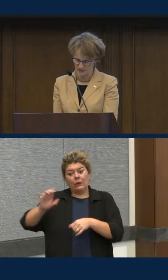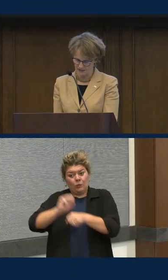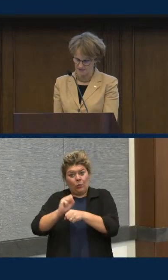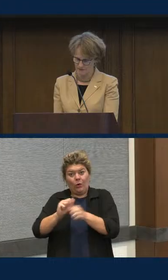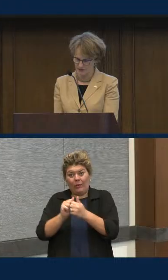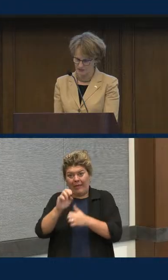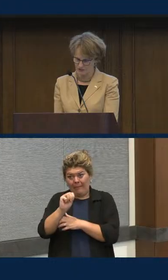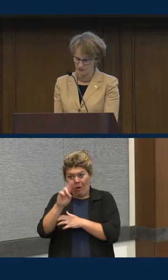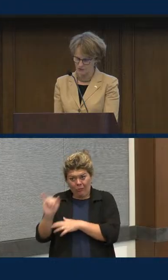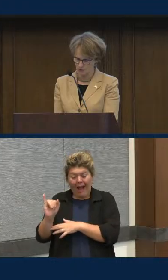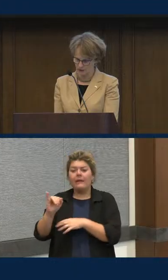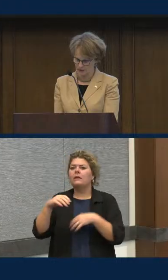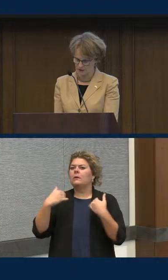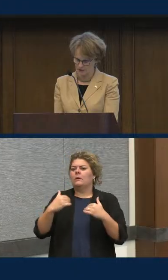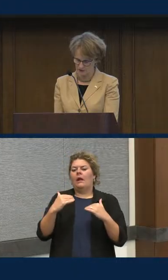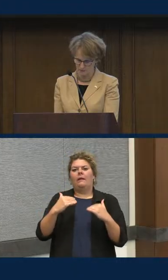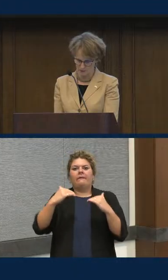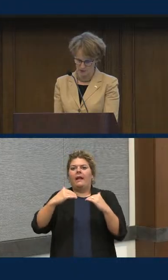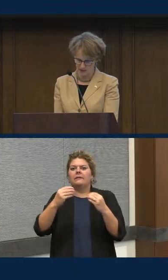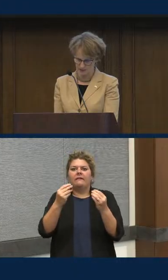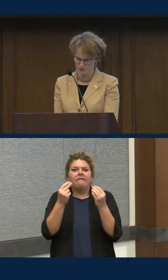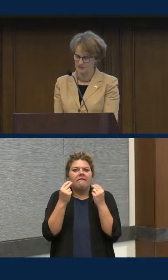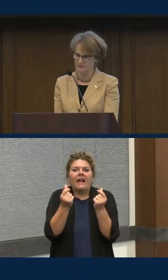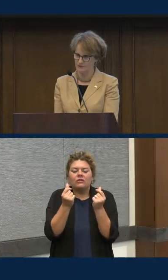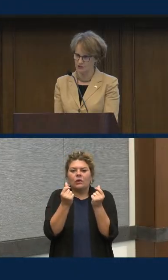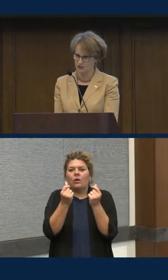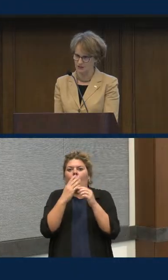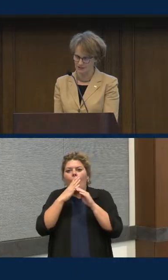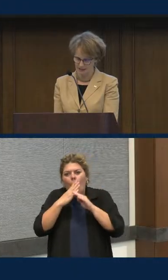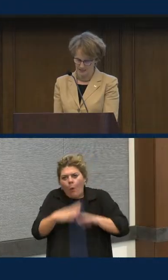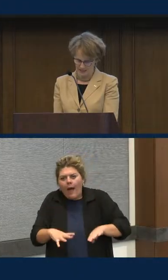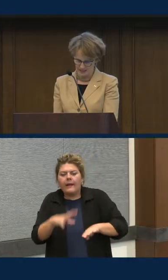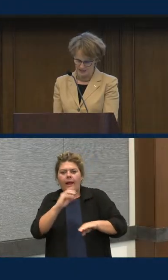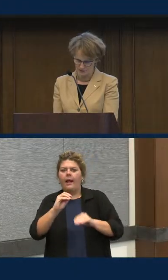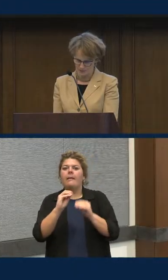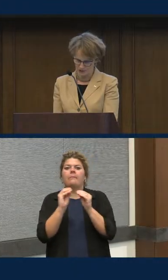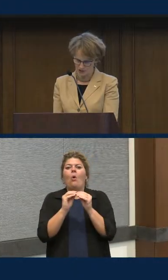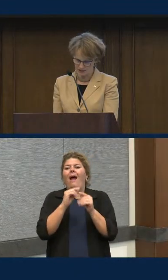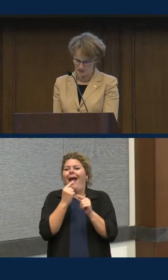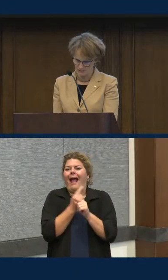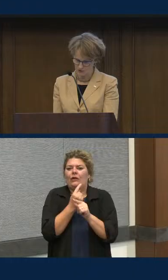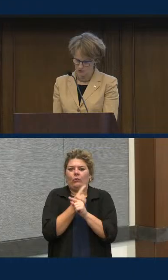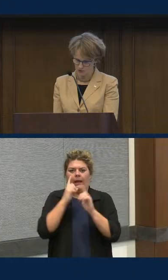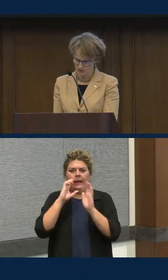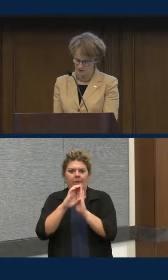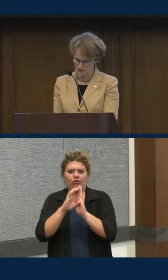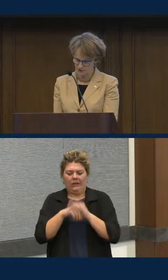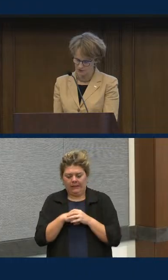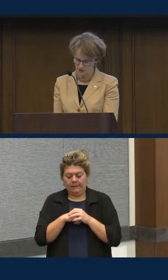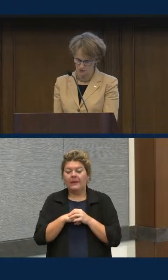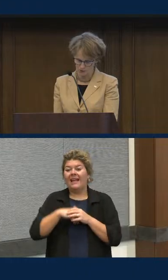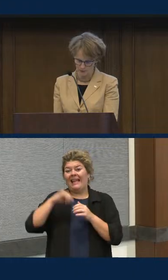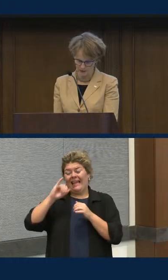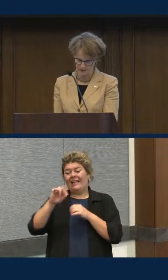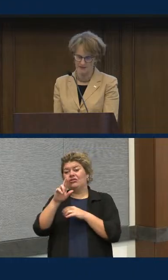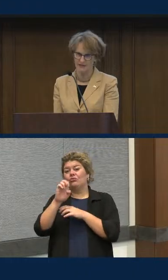accurate imaging, and his Michigan Image Reconstruction